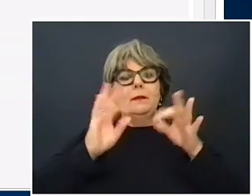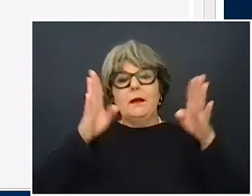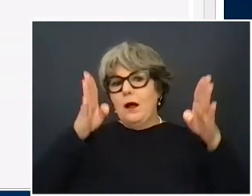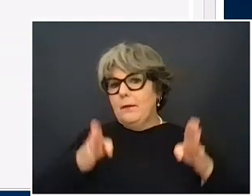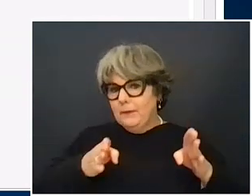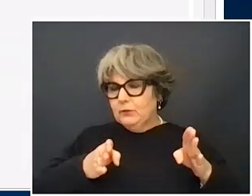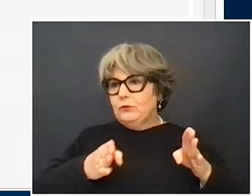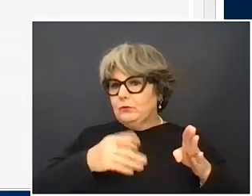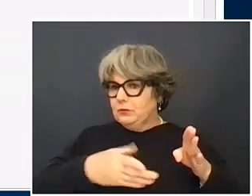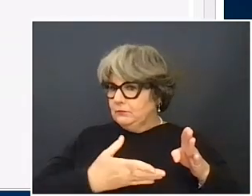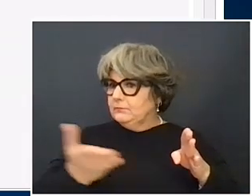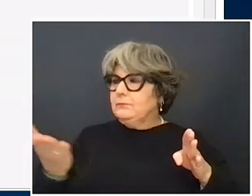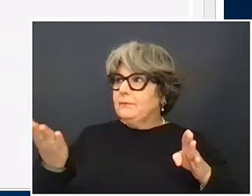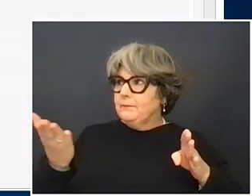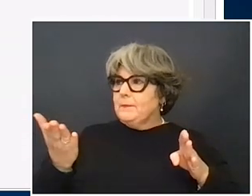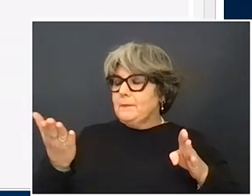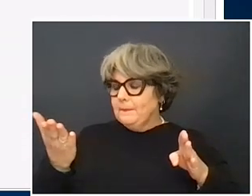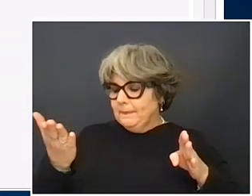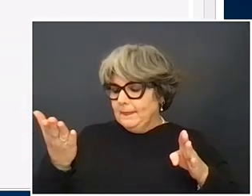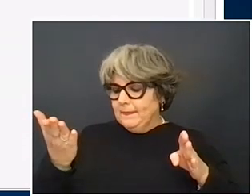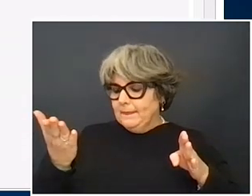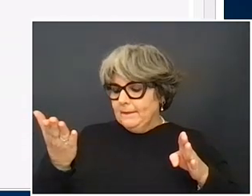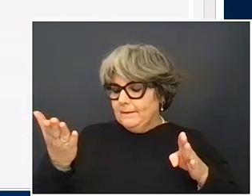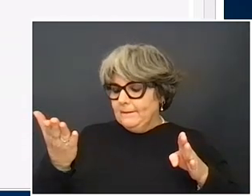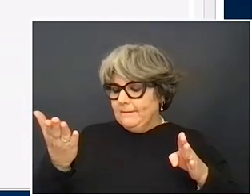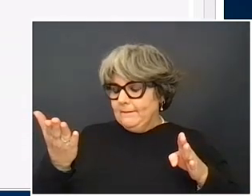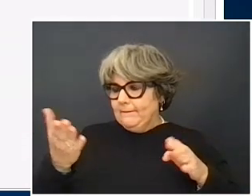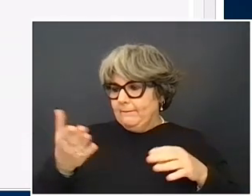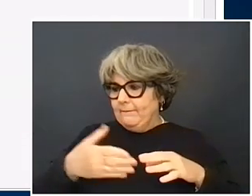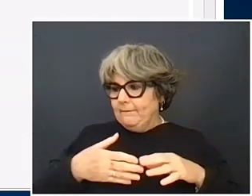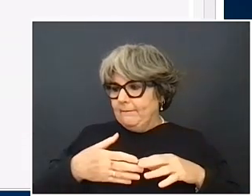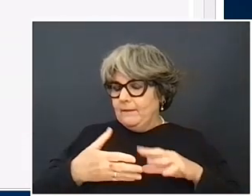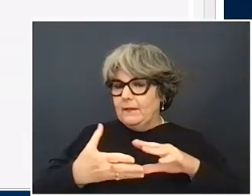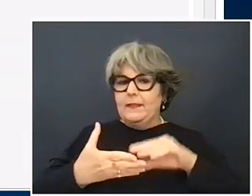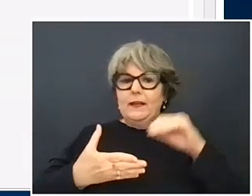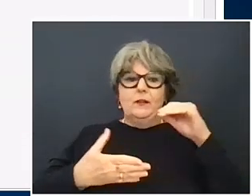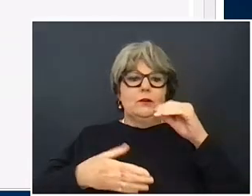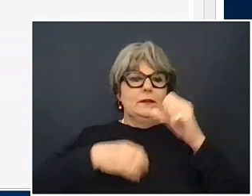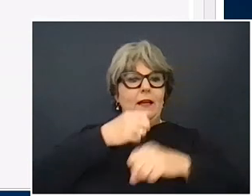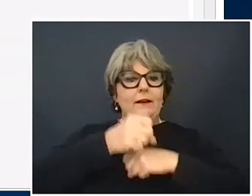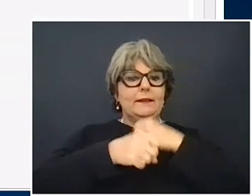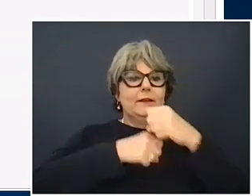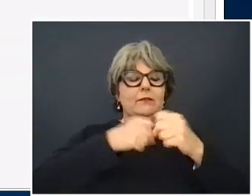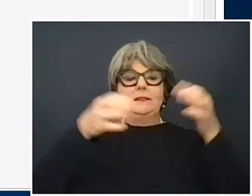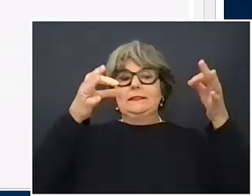they found out only years after the decision to enroll, that they were ripped